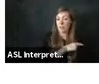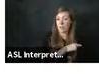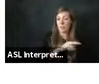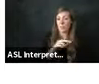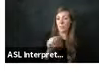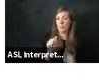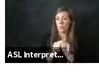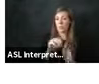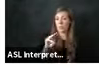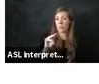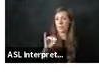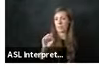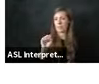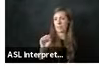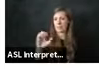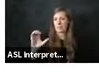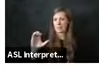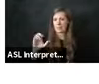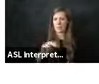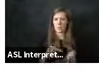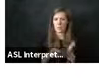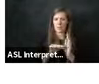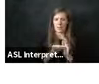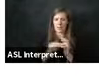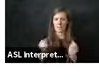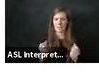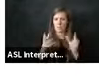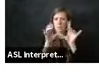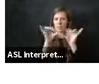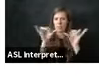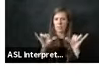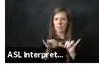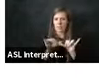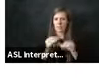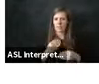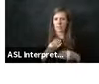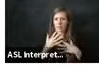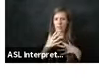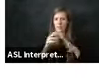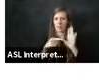and that stands for multi system inflammatory syndrome.